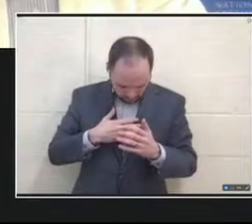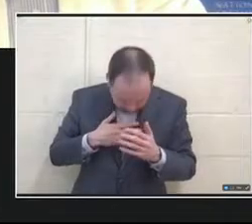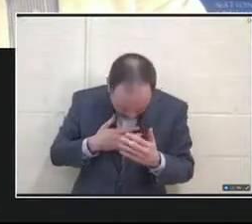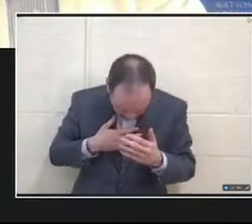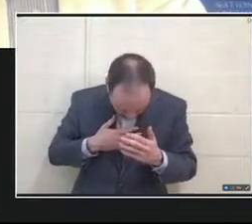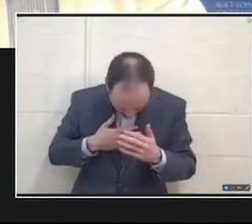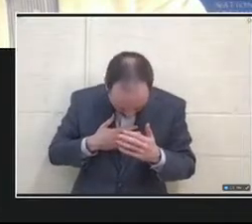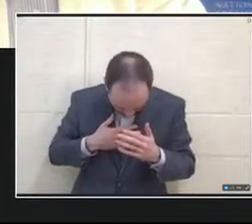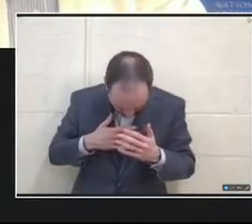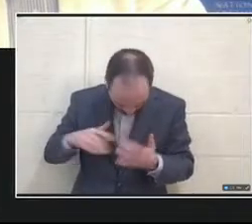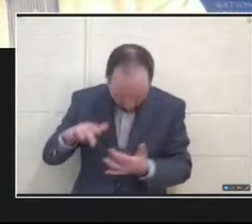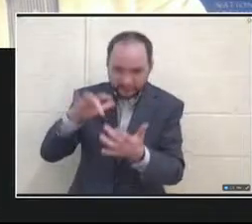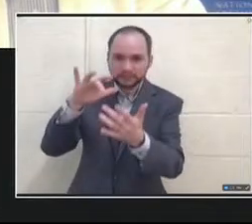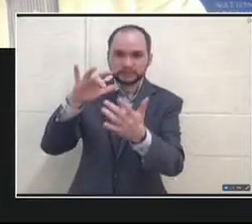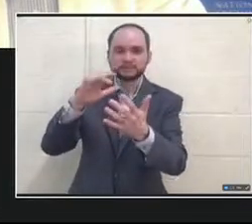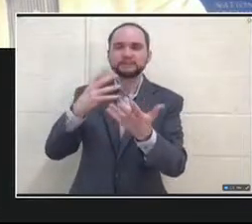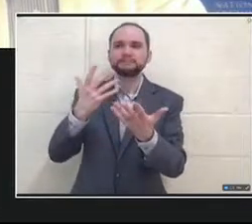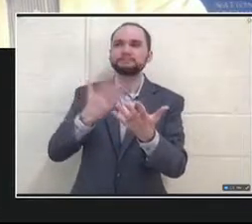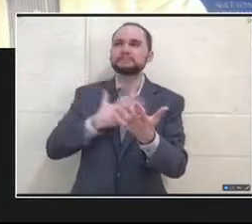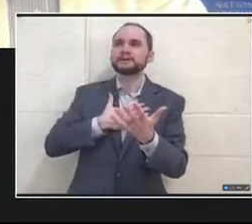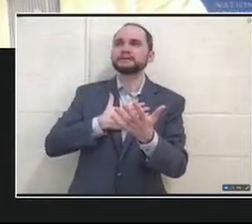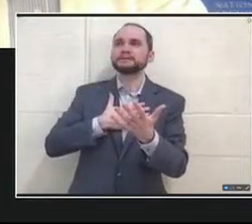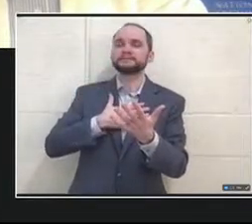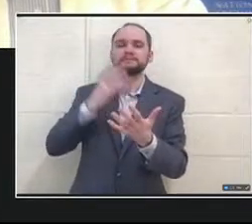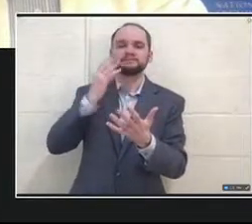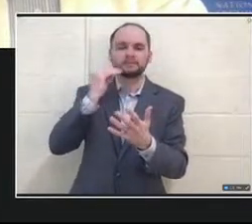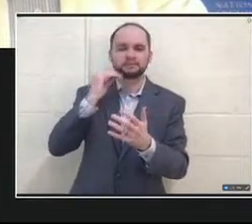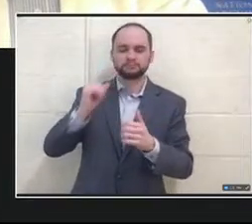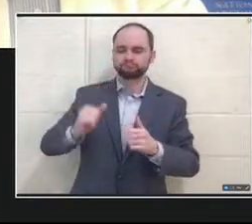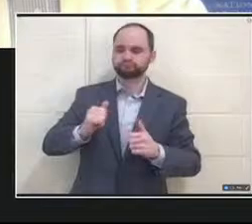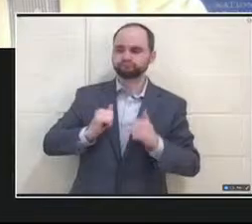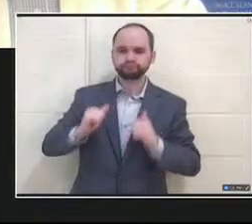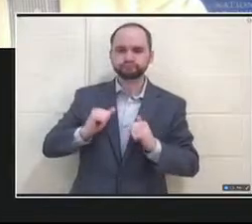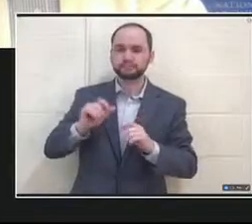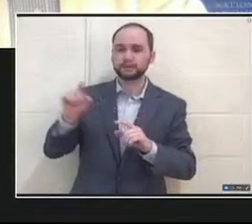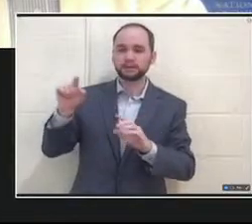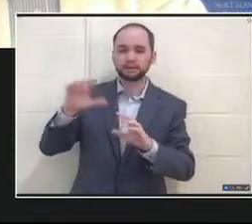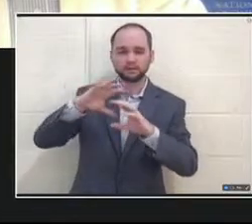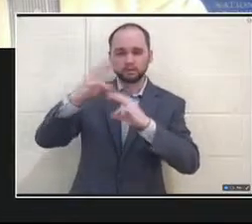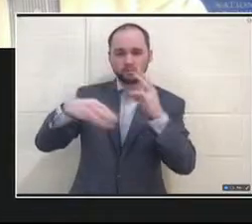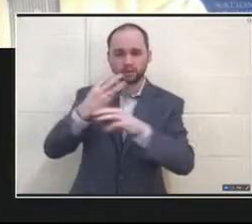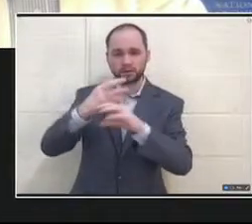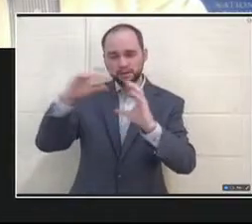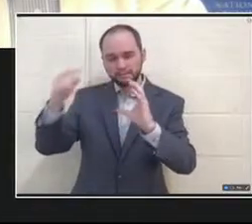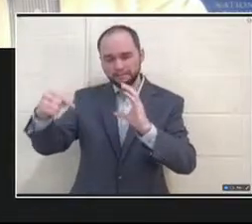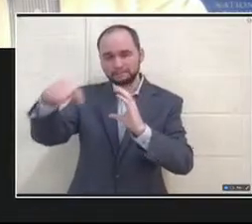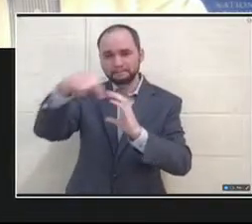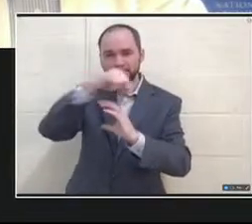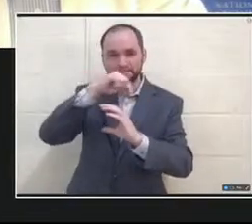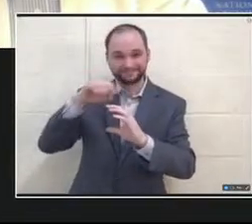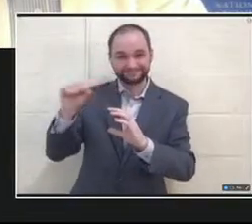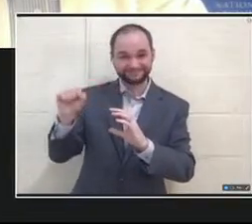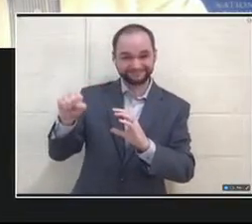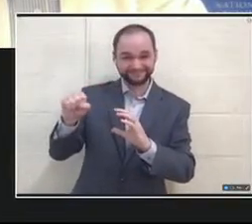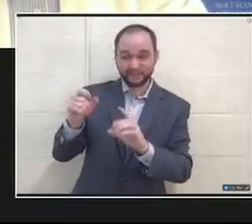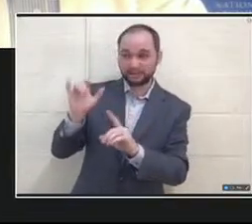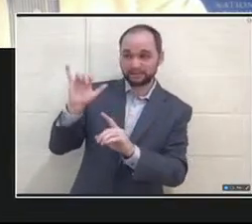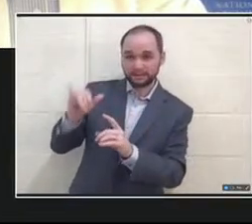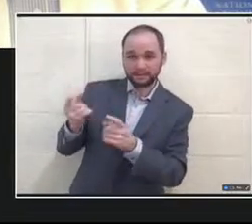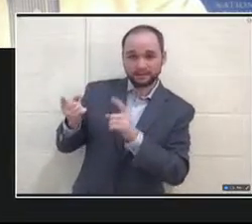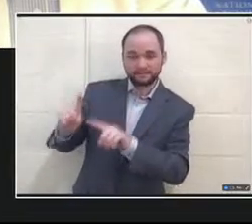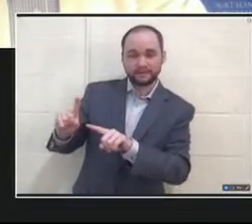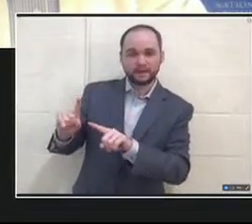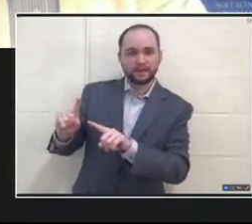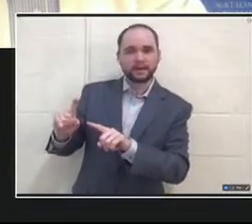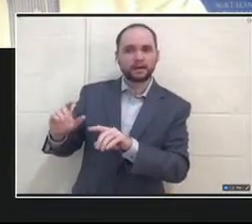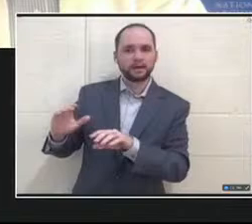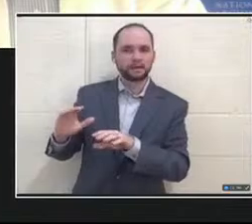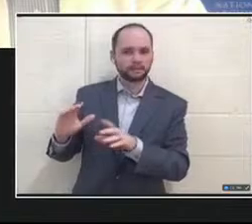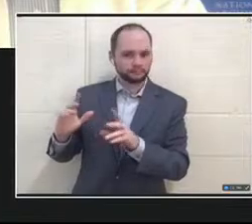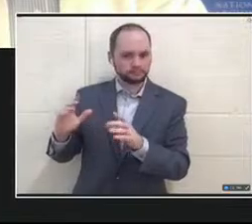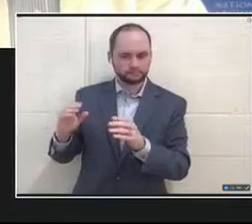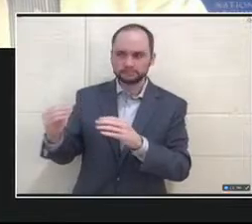around the world. And it kept me going for such a long time. It was what I was known best for around